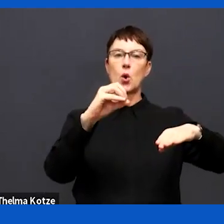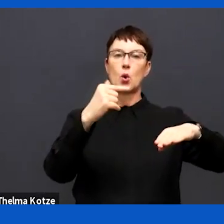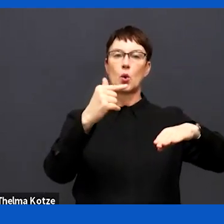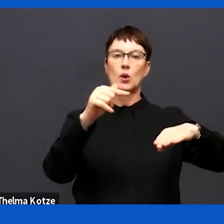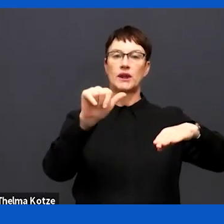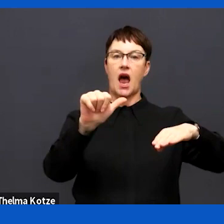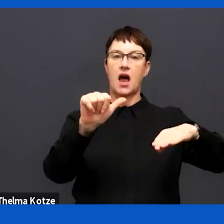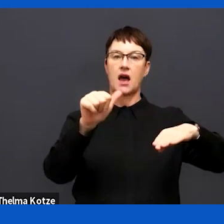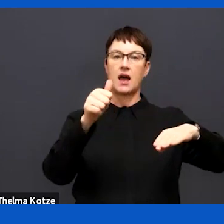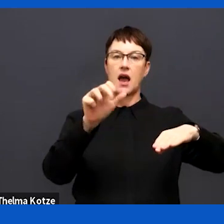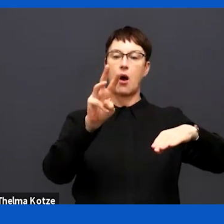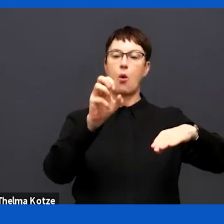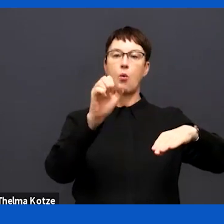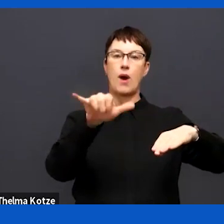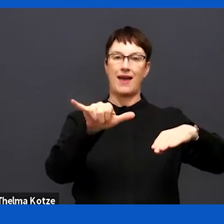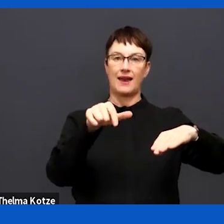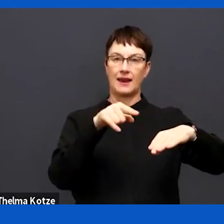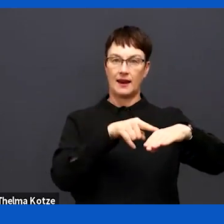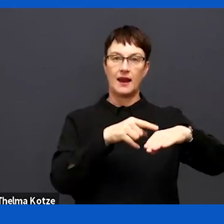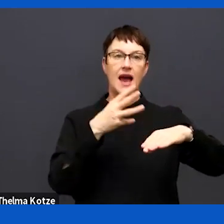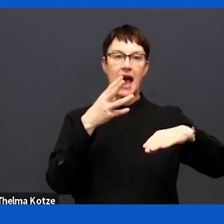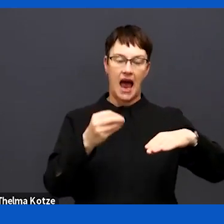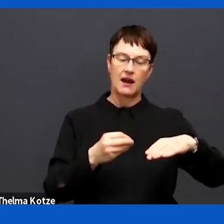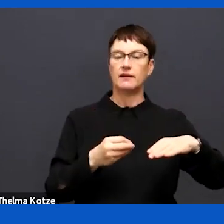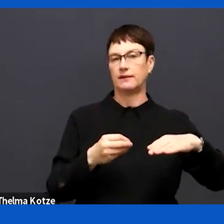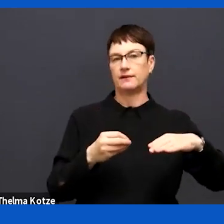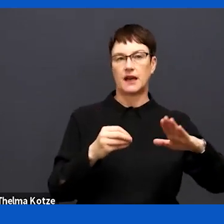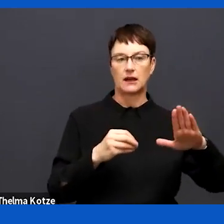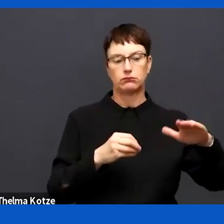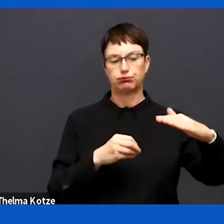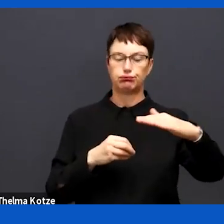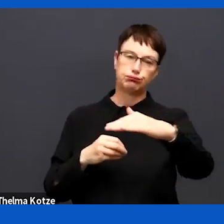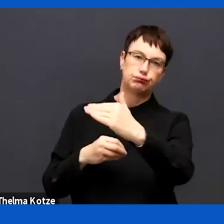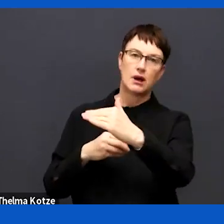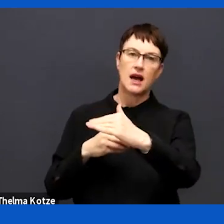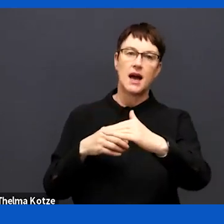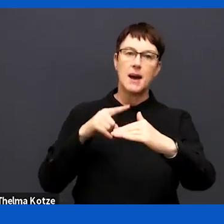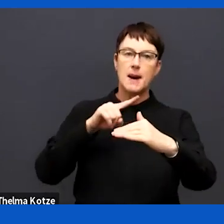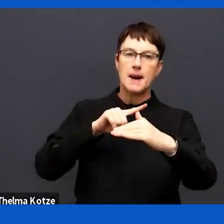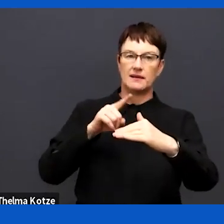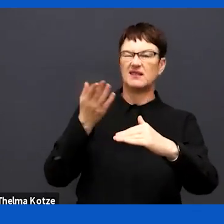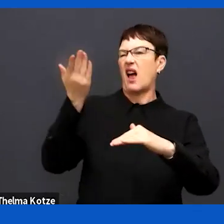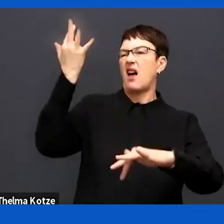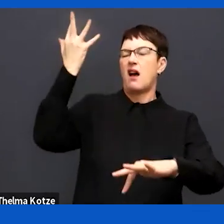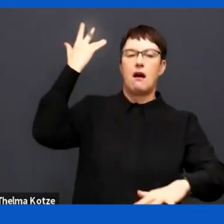a shed at the end to fix all of the things that went wrong when you were creating it,